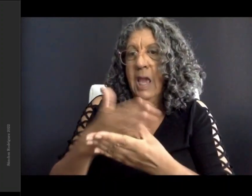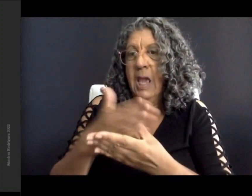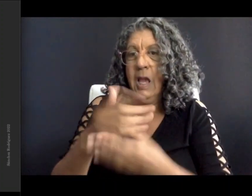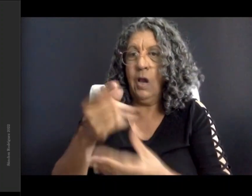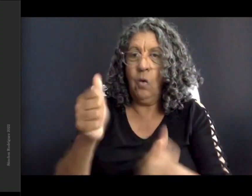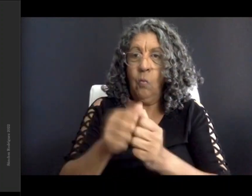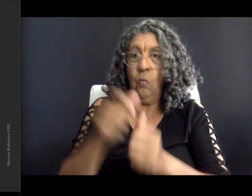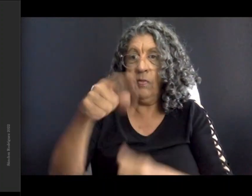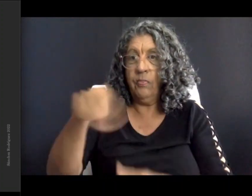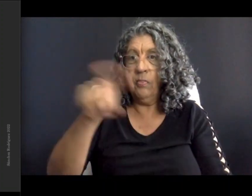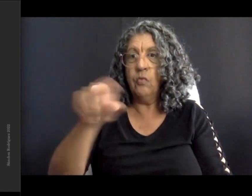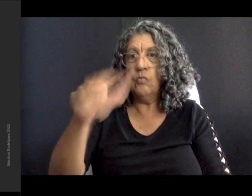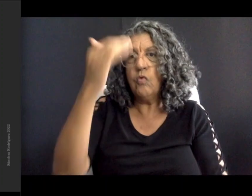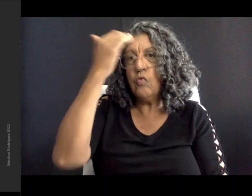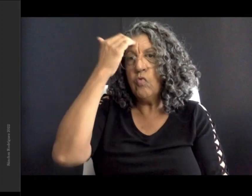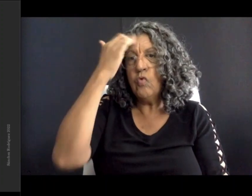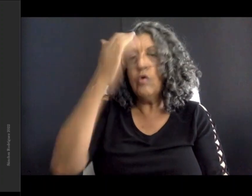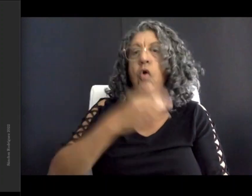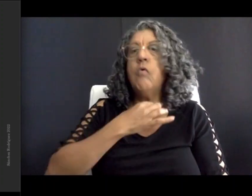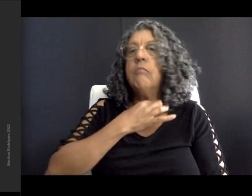but it's something I want to share with you.